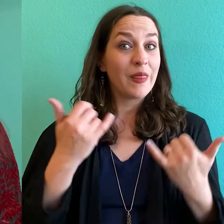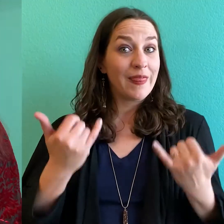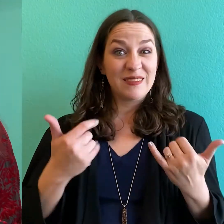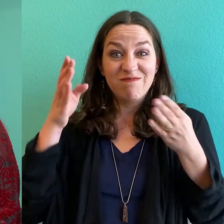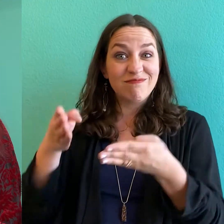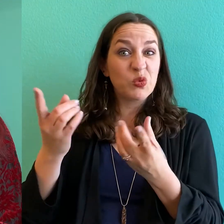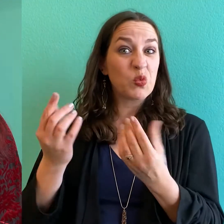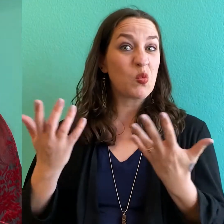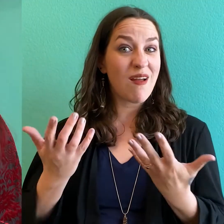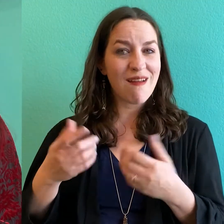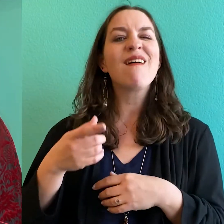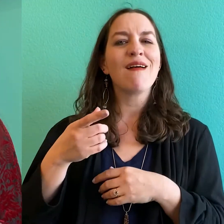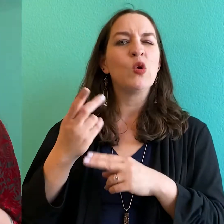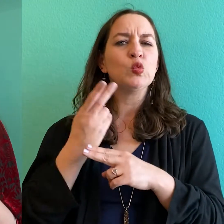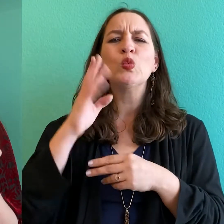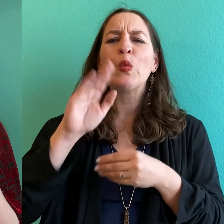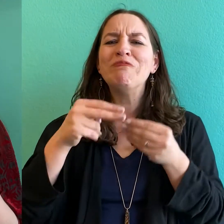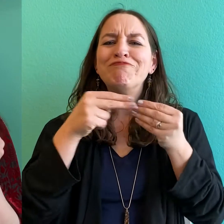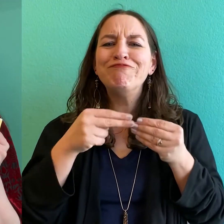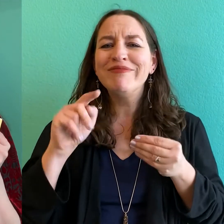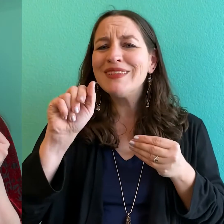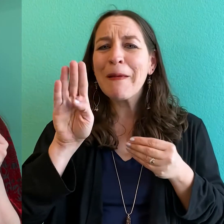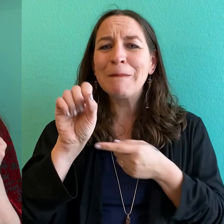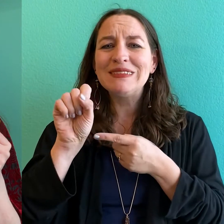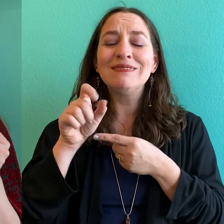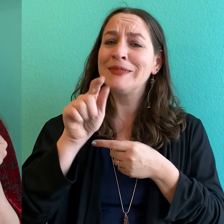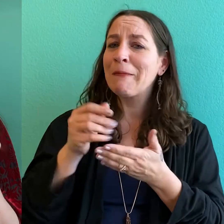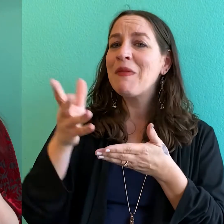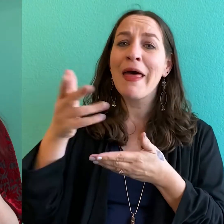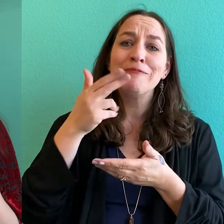So for this activity, I'm going to use some little tabs that you get at the office store and there's a